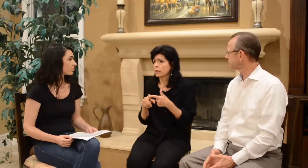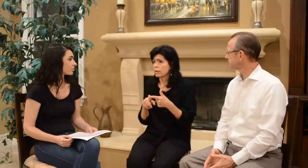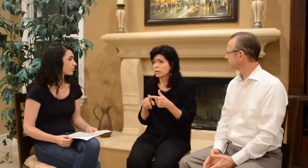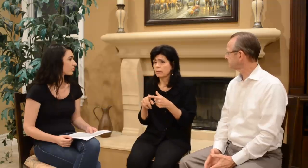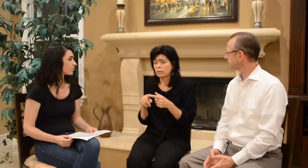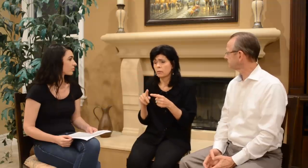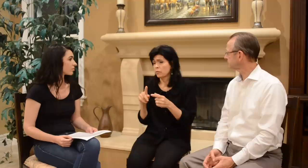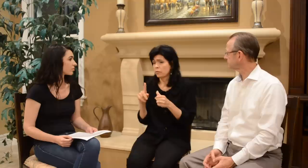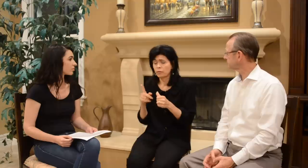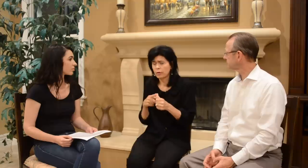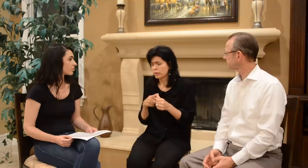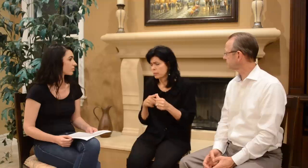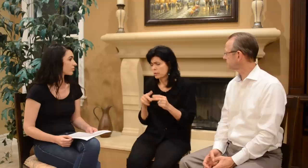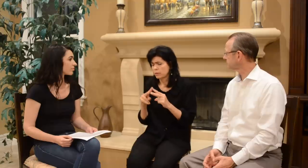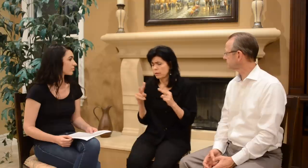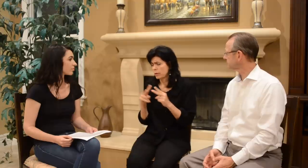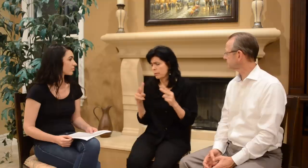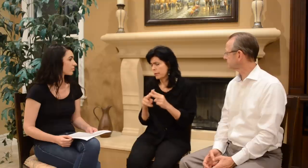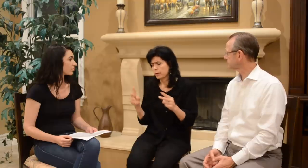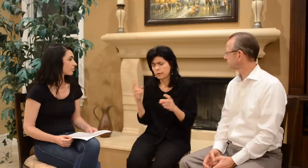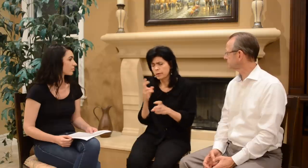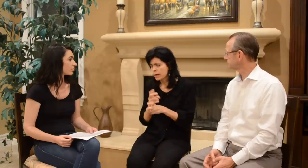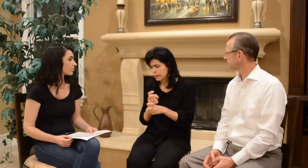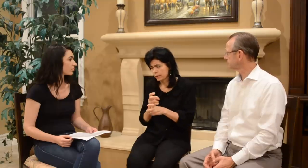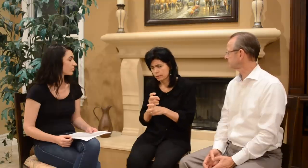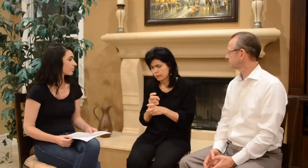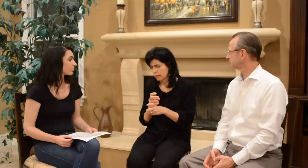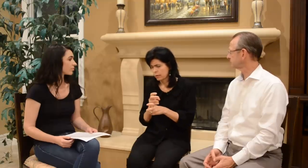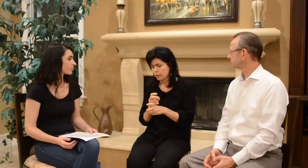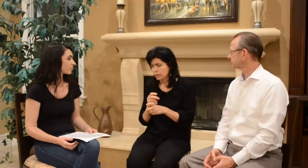then, at first it was very very very hard.